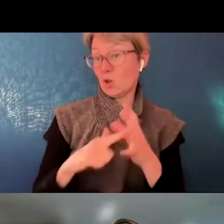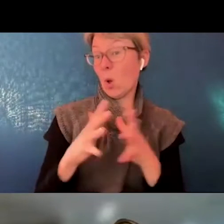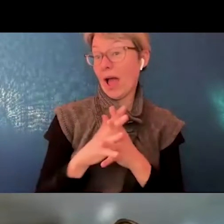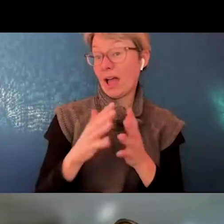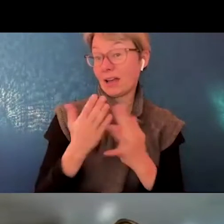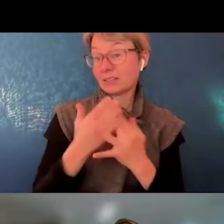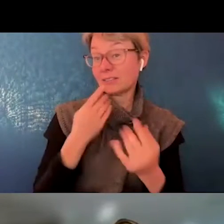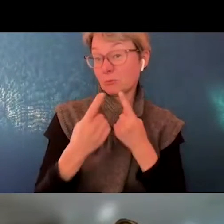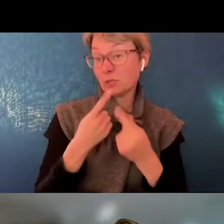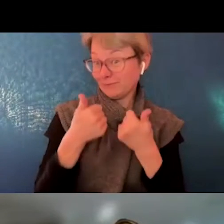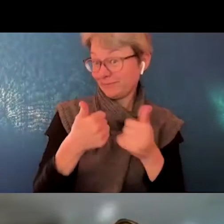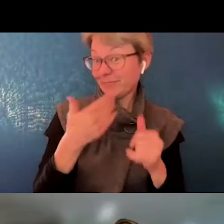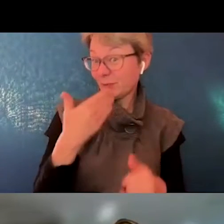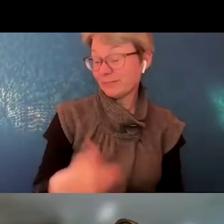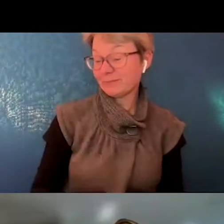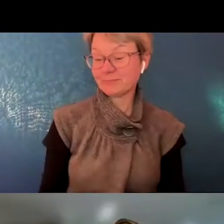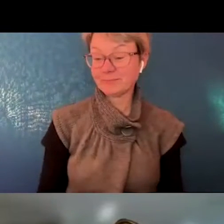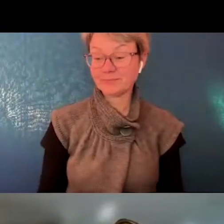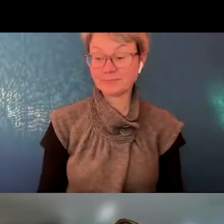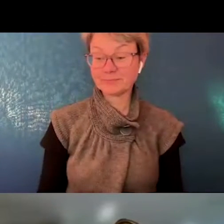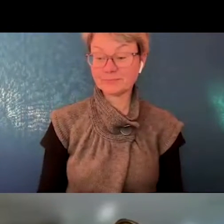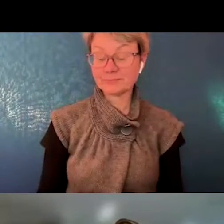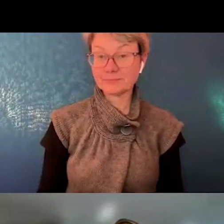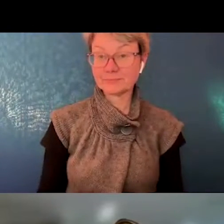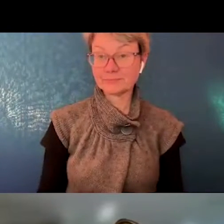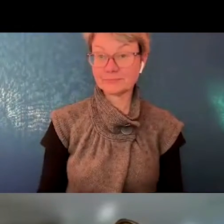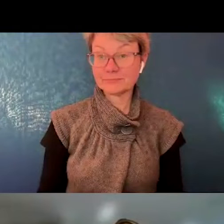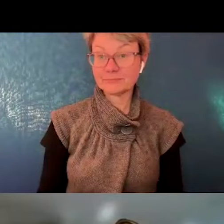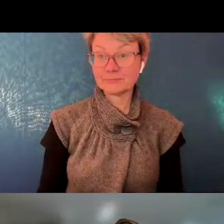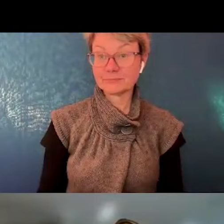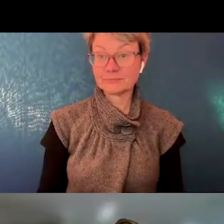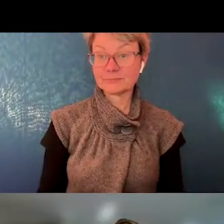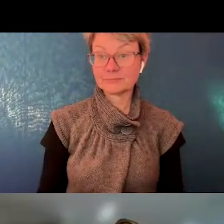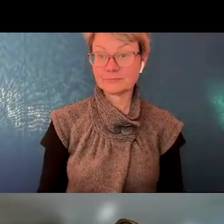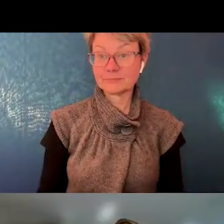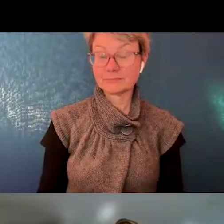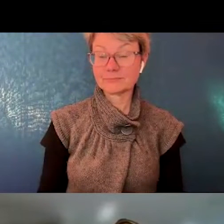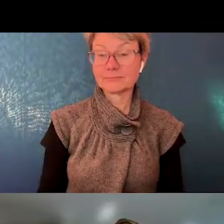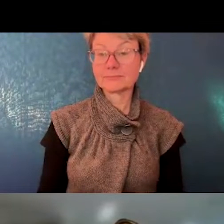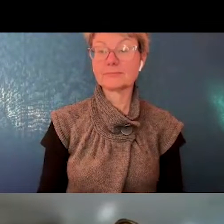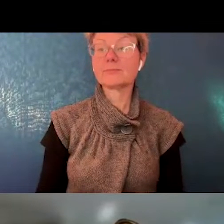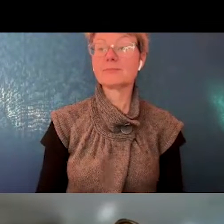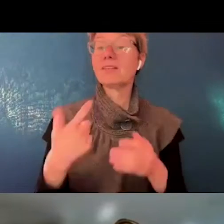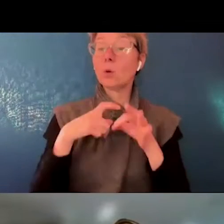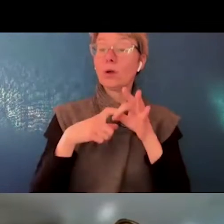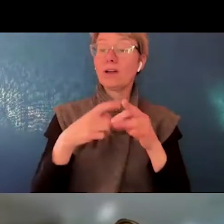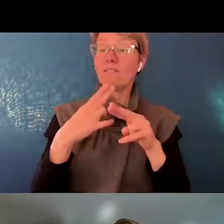great to hear thank you um I have a question now for Dean um you mentioned that you at the moment